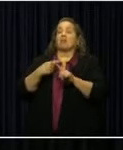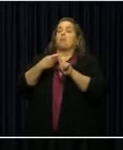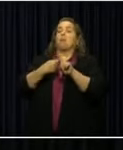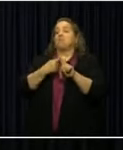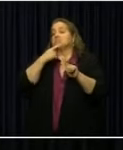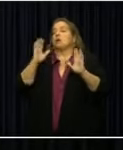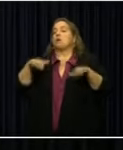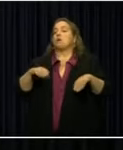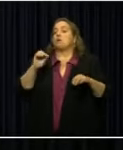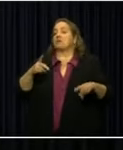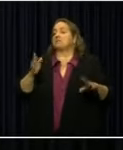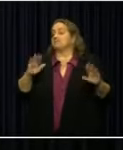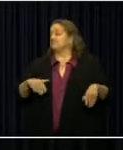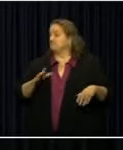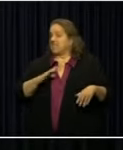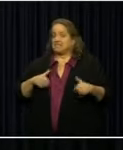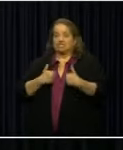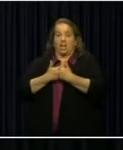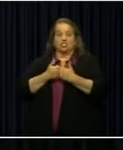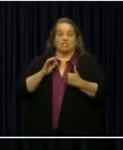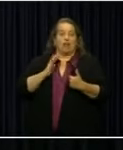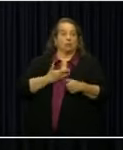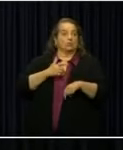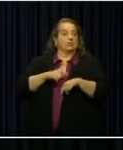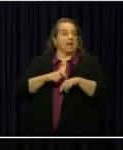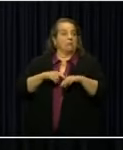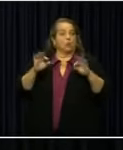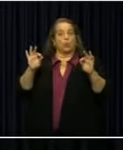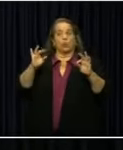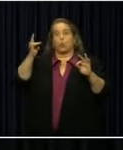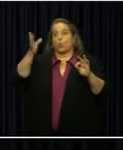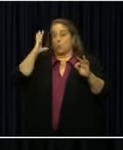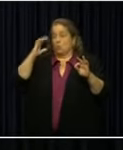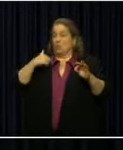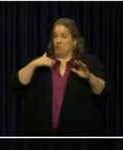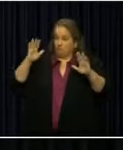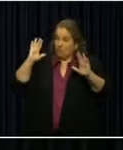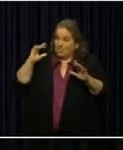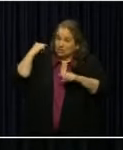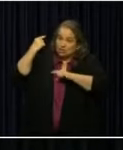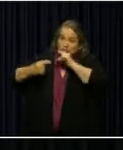WE WILL FIND SAFE WAYS FOR PEOPLE TO DO ALL OF THE THINGS